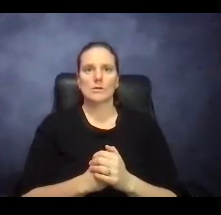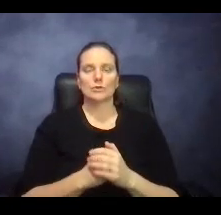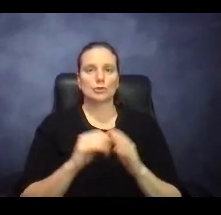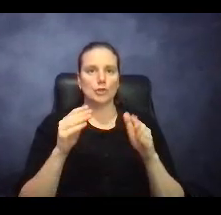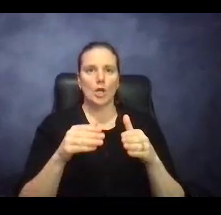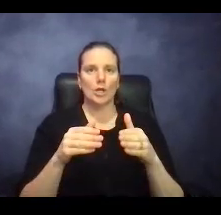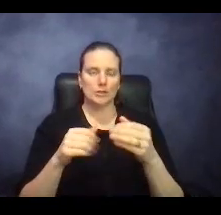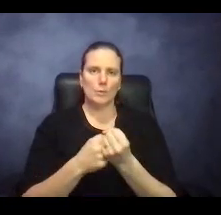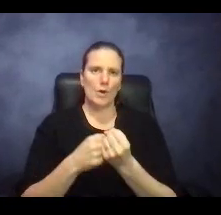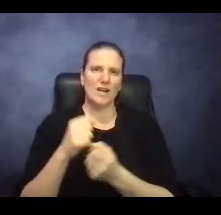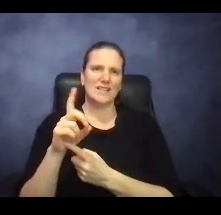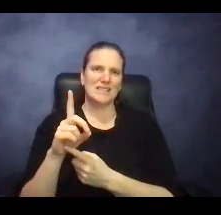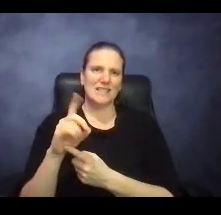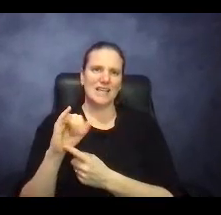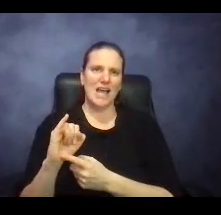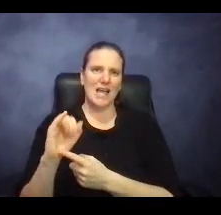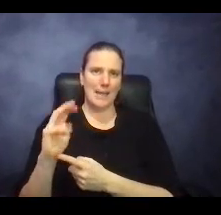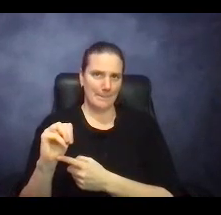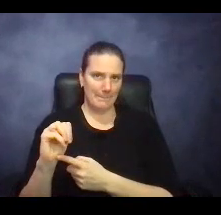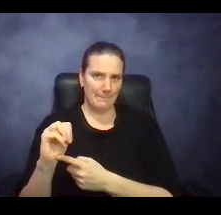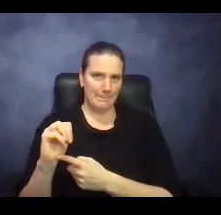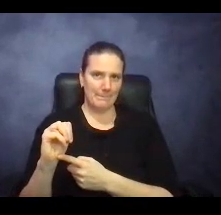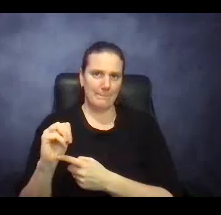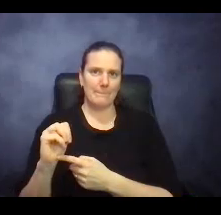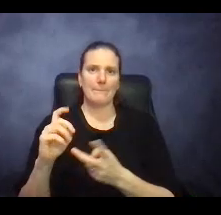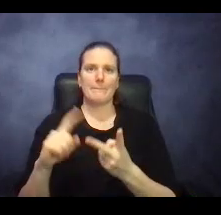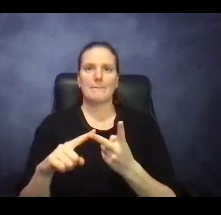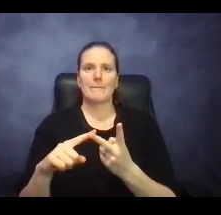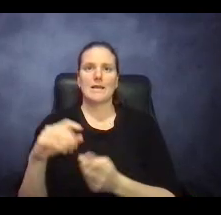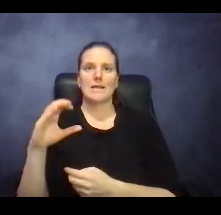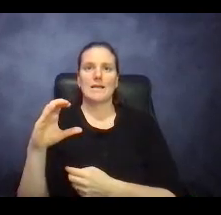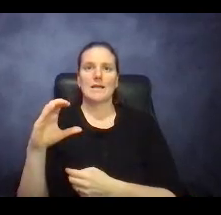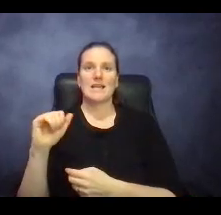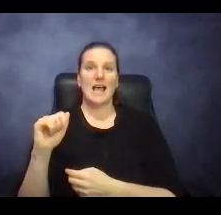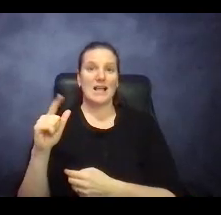like I mentioned, the Diindolylmethane, calcium D-Glucarate (Sometimes people need this when they've got a lot